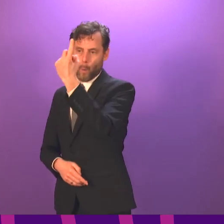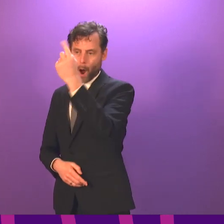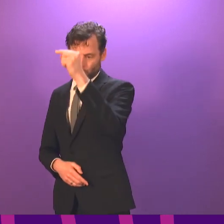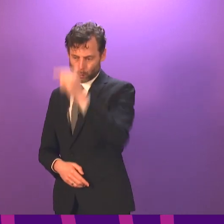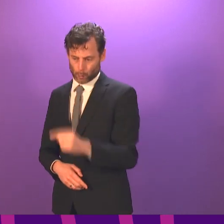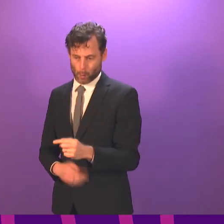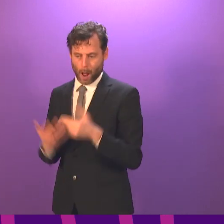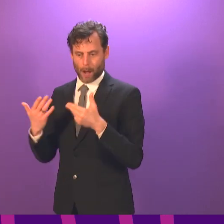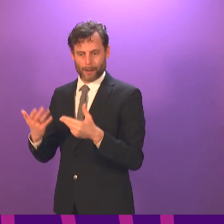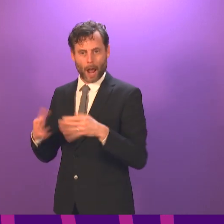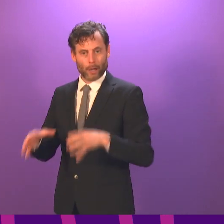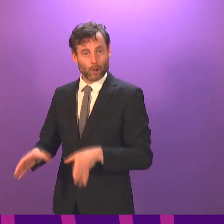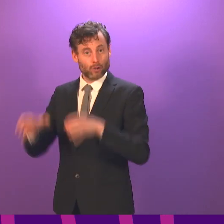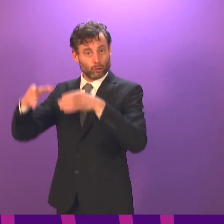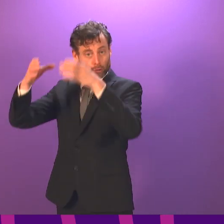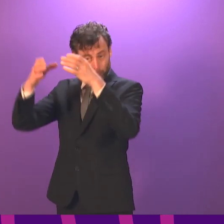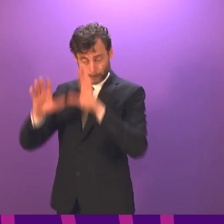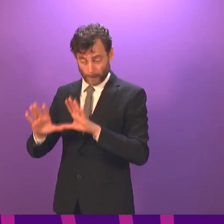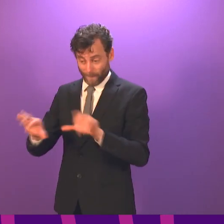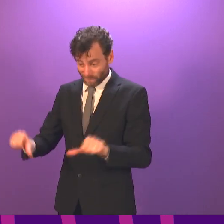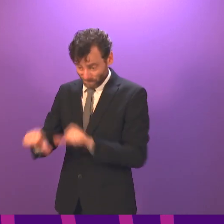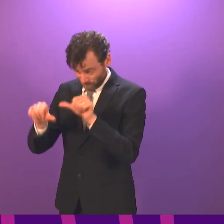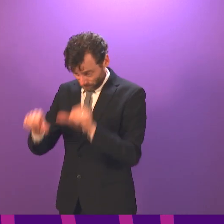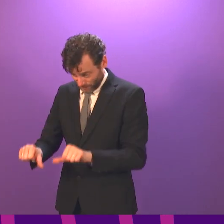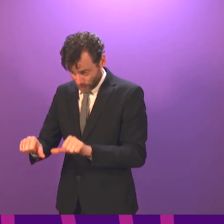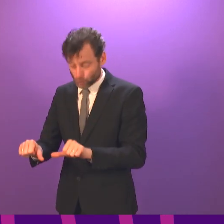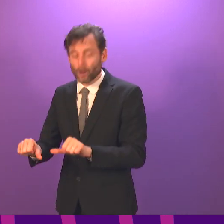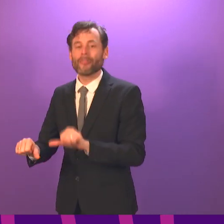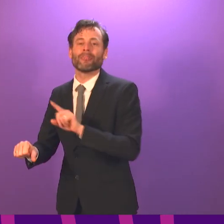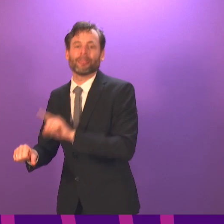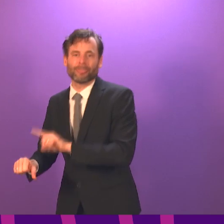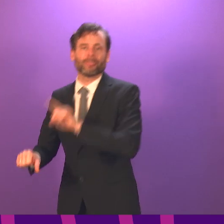progressively, based on people’s ages. Many teachers will have been vaccinated already,